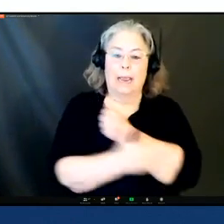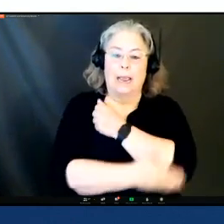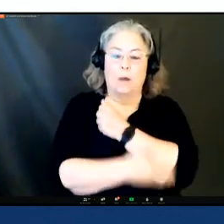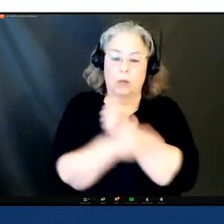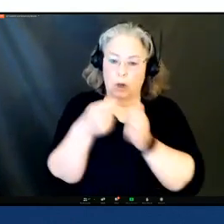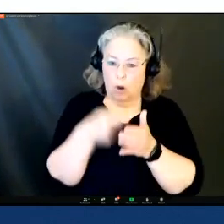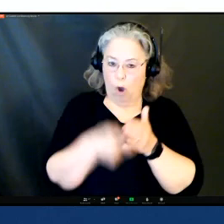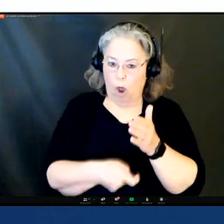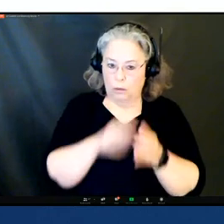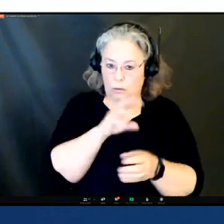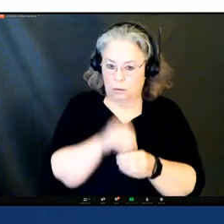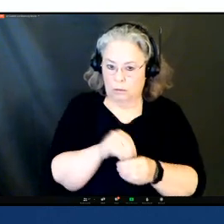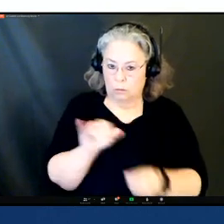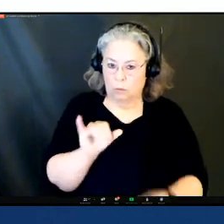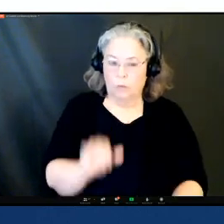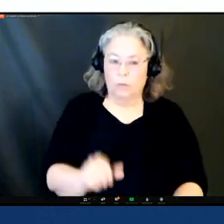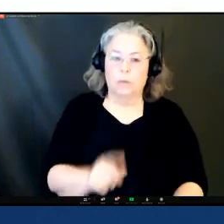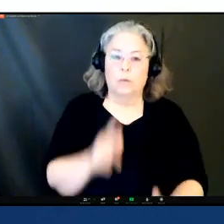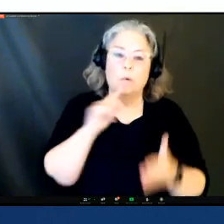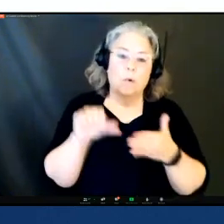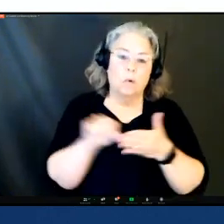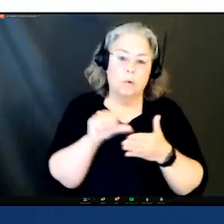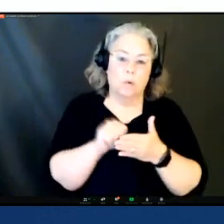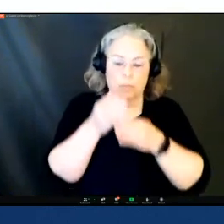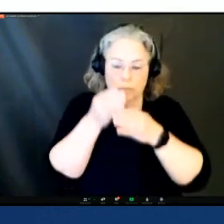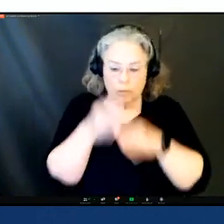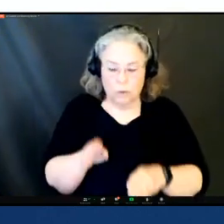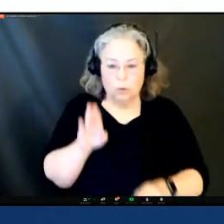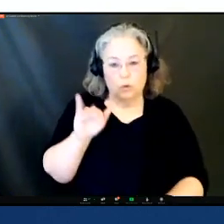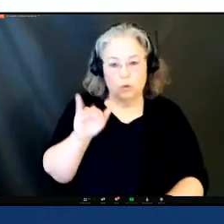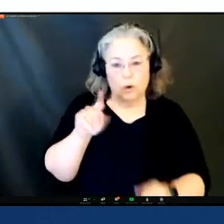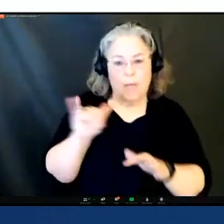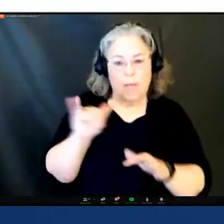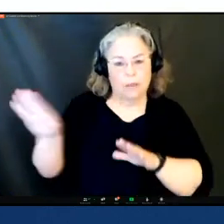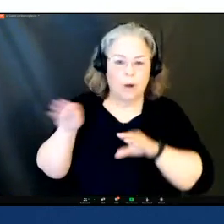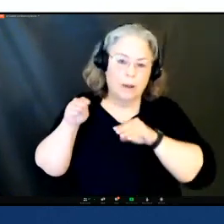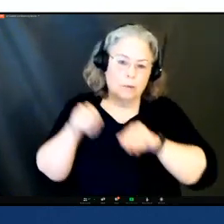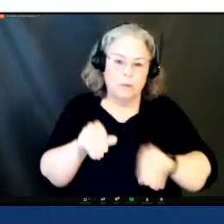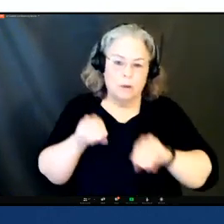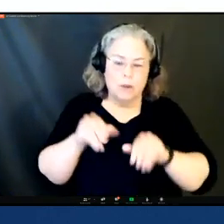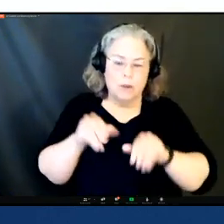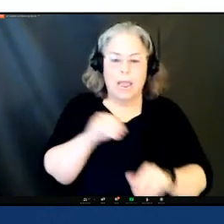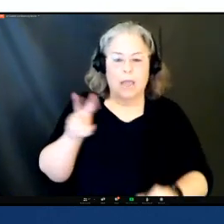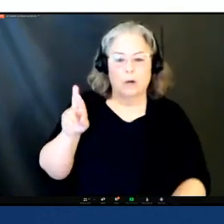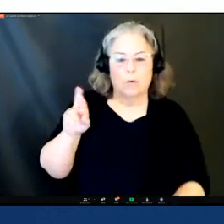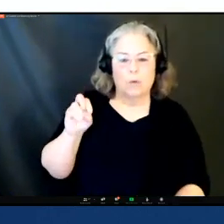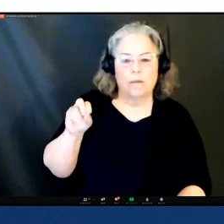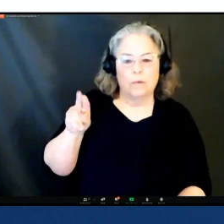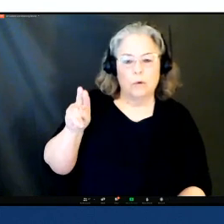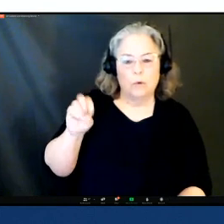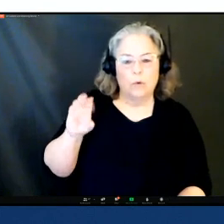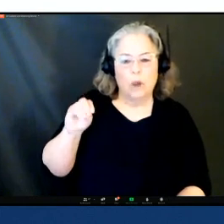There is also a page that breaks out the budget unit by expenditure and revenue object and also includes a narrative explanation